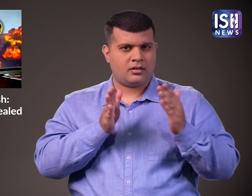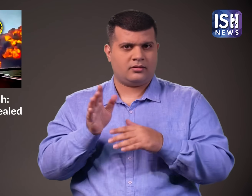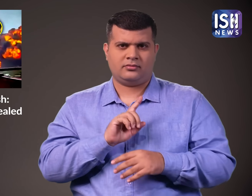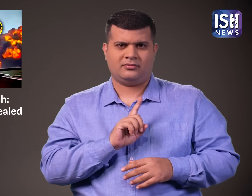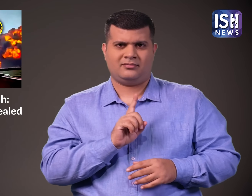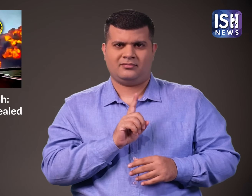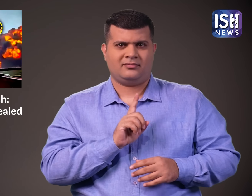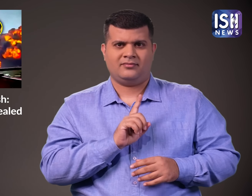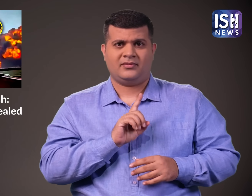not just highlight the pilots.